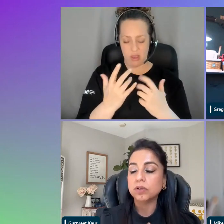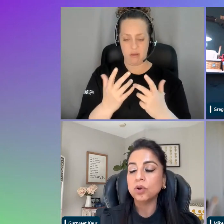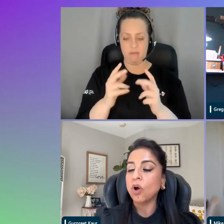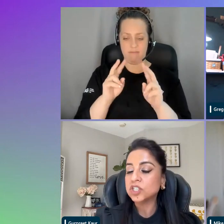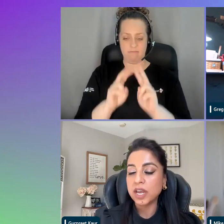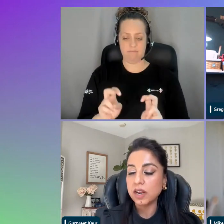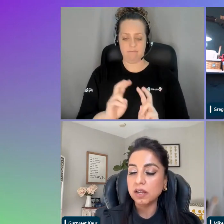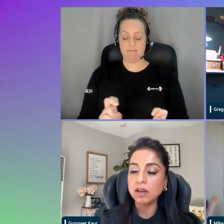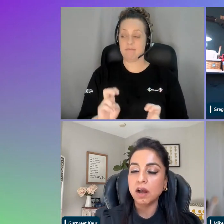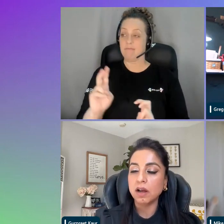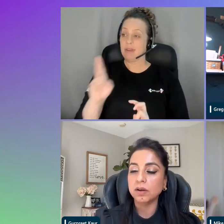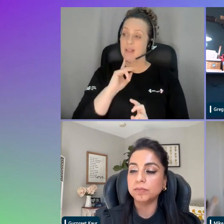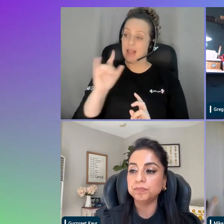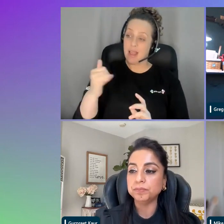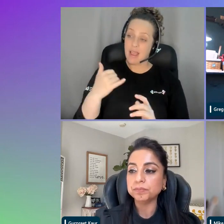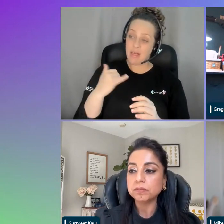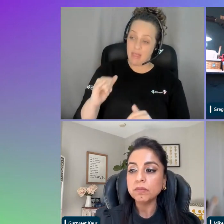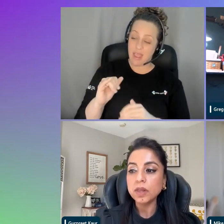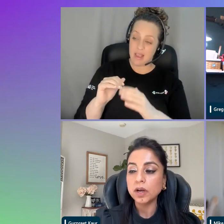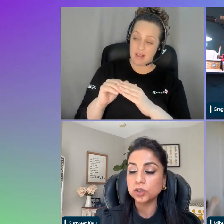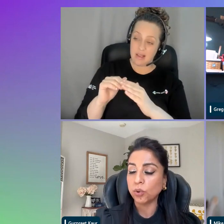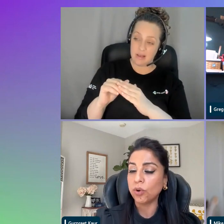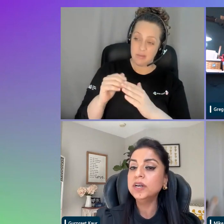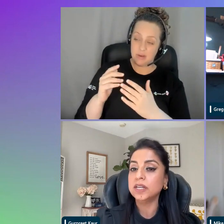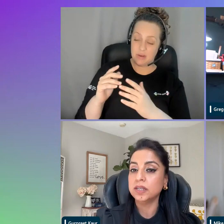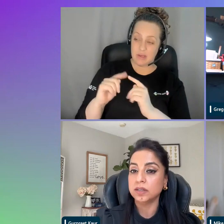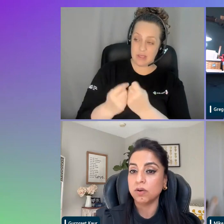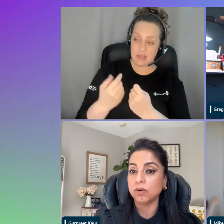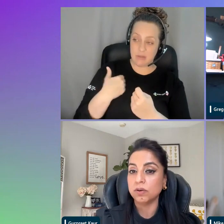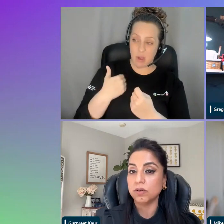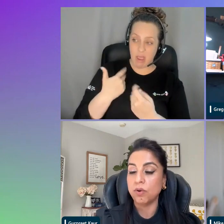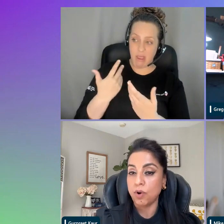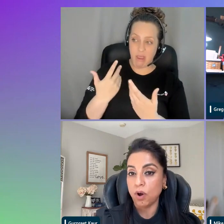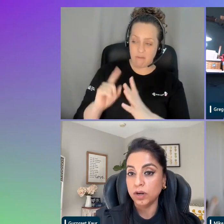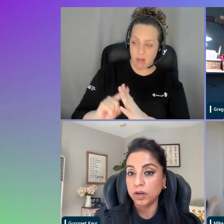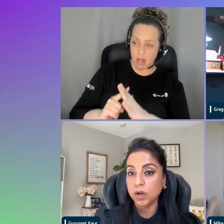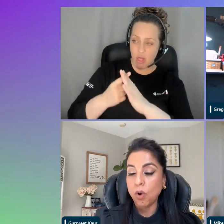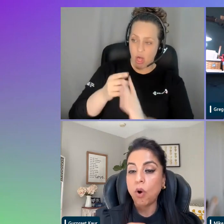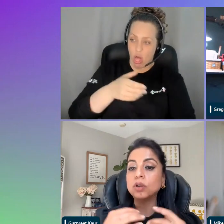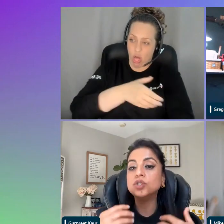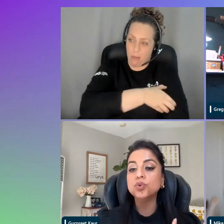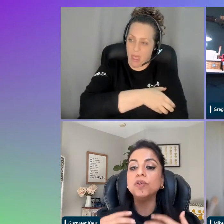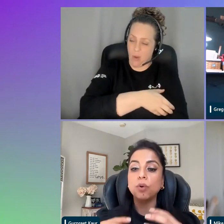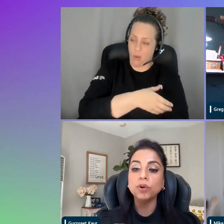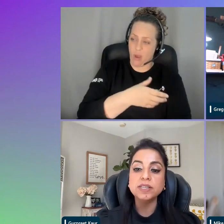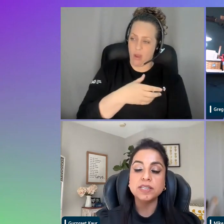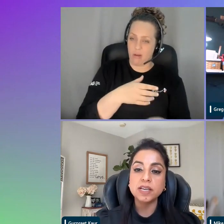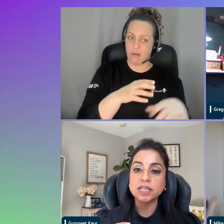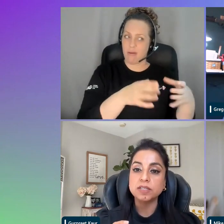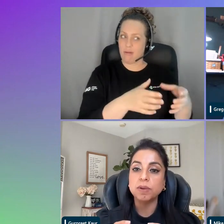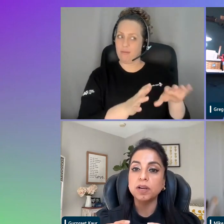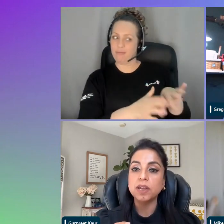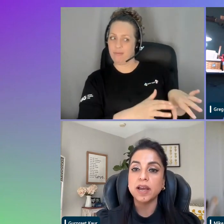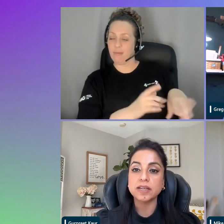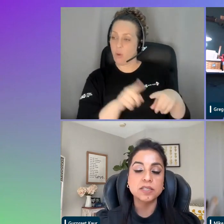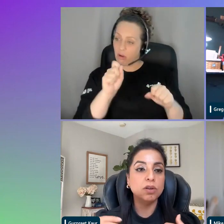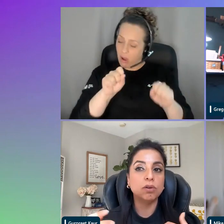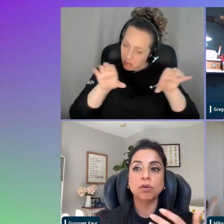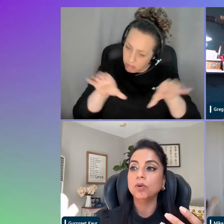gating? Um authority or not or do we only see accessibility as